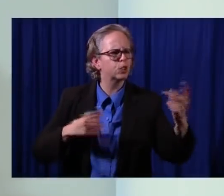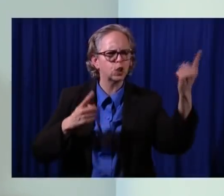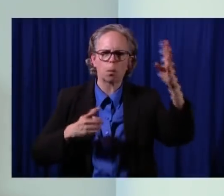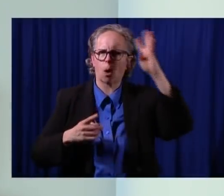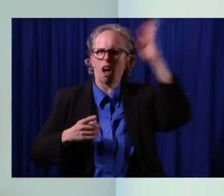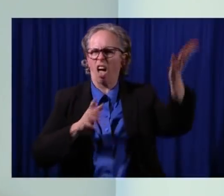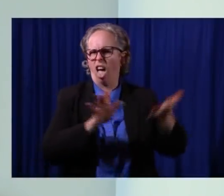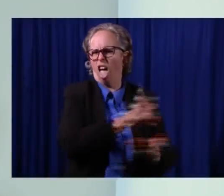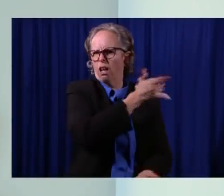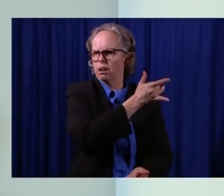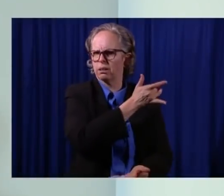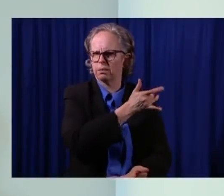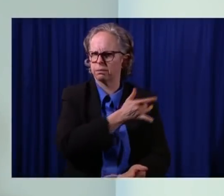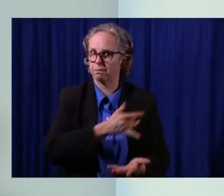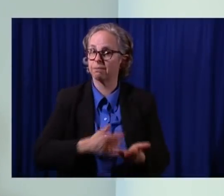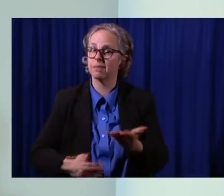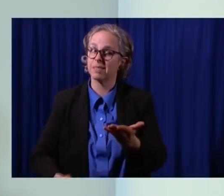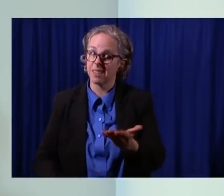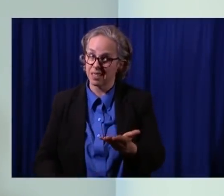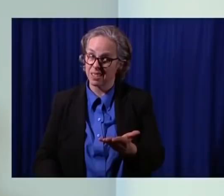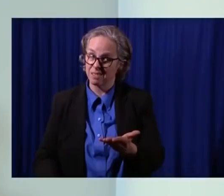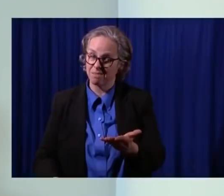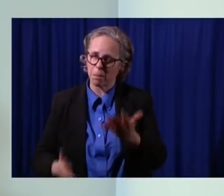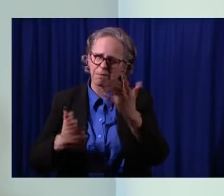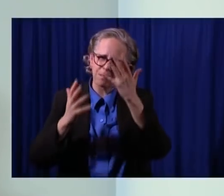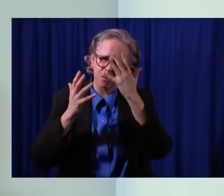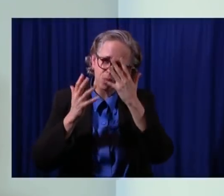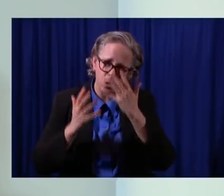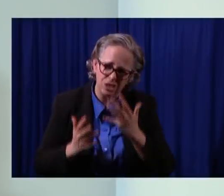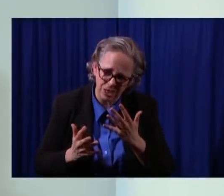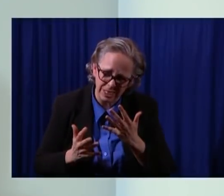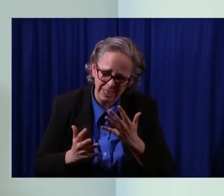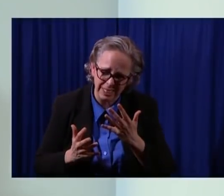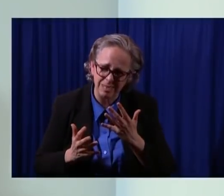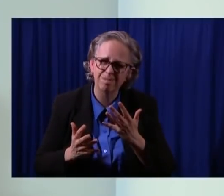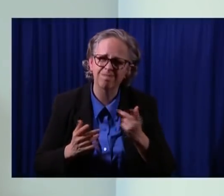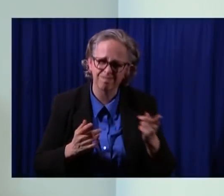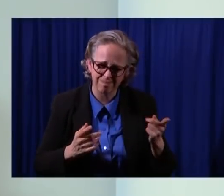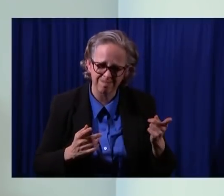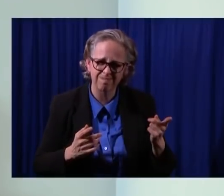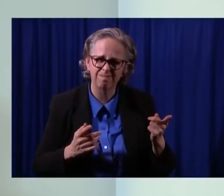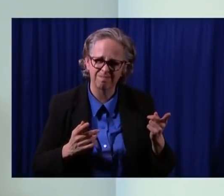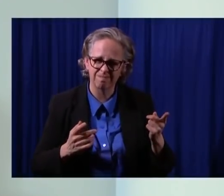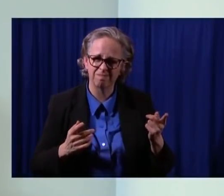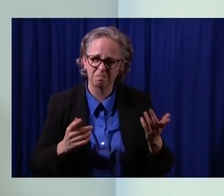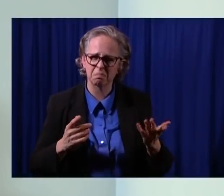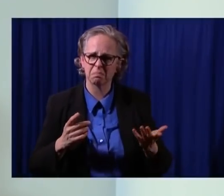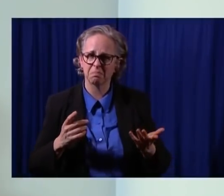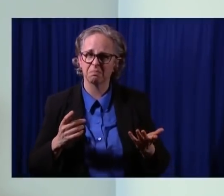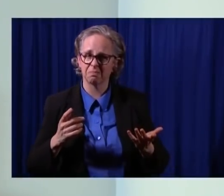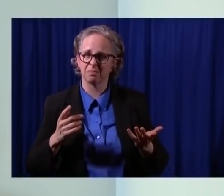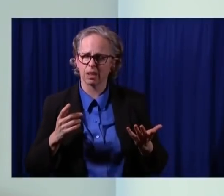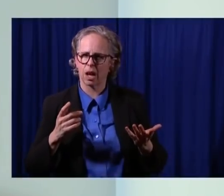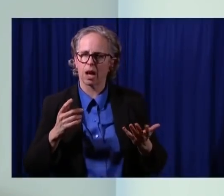FRAUDULENT CLAIMS AND SO THEY ARE WORKING TO SECURE YOUR TAX